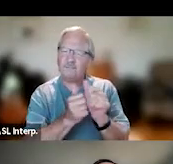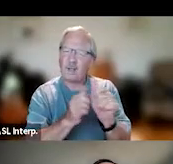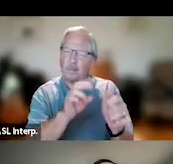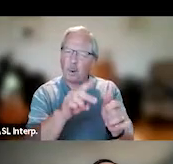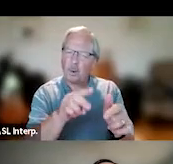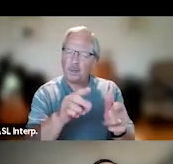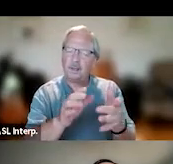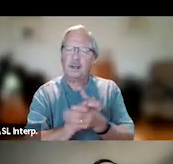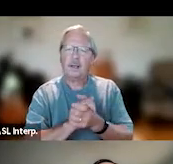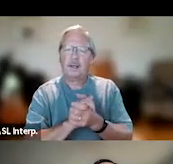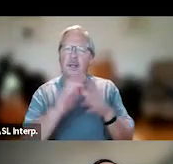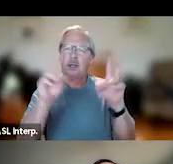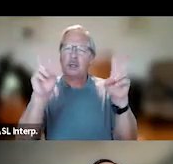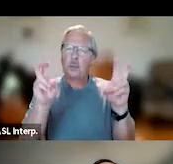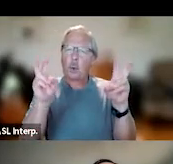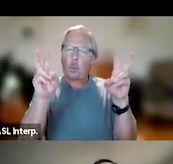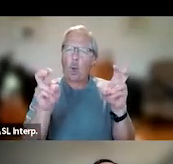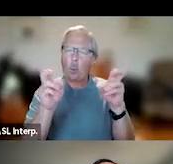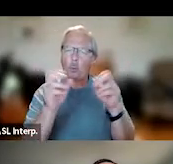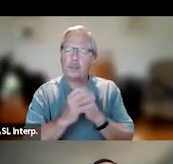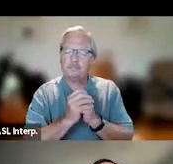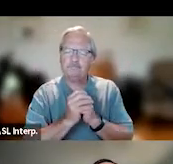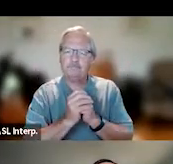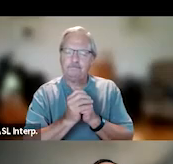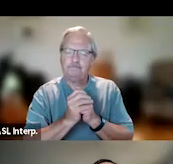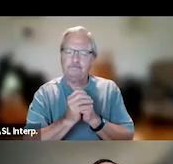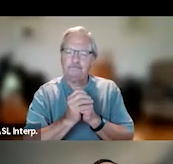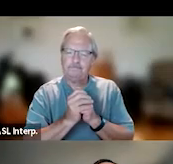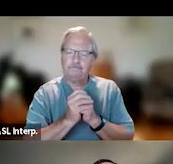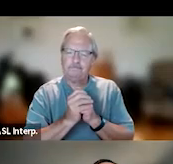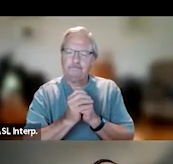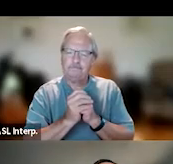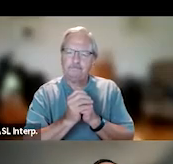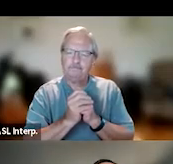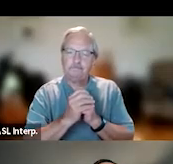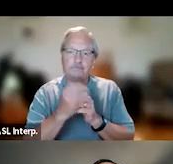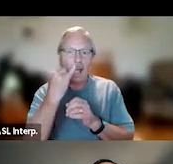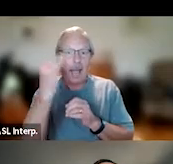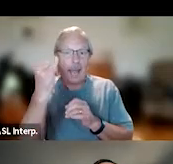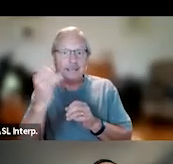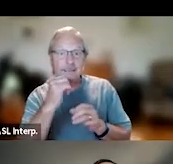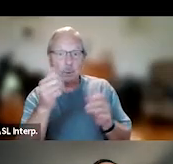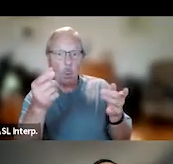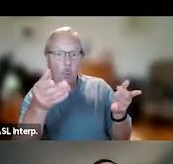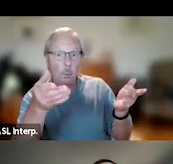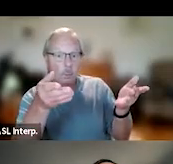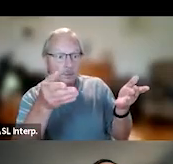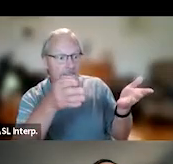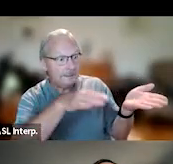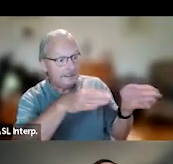but there's the quote of ideas don't die, people do. And so in that kind of vein,